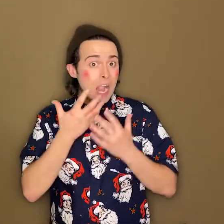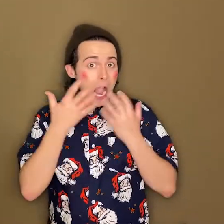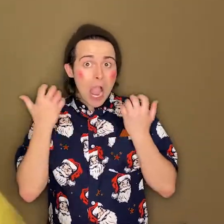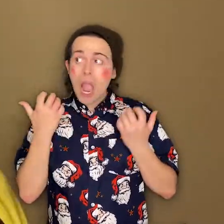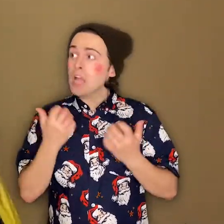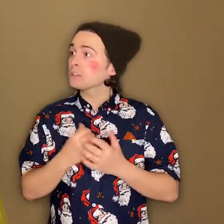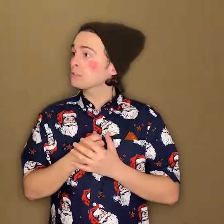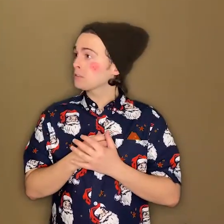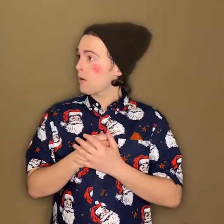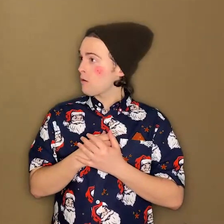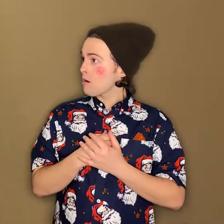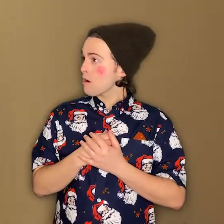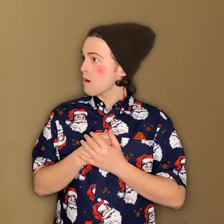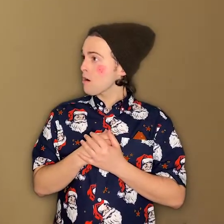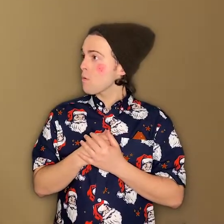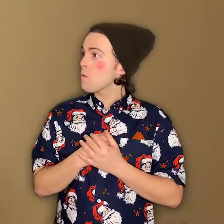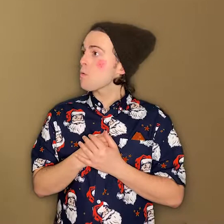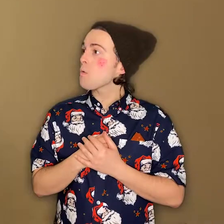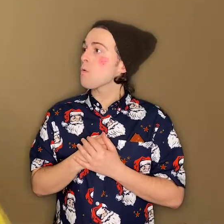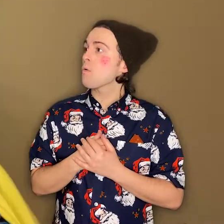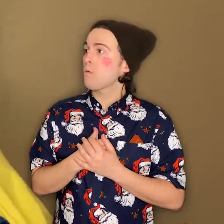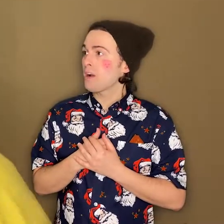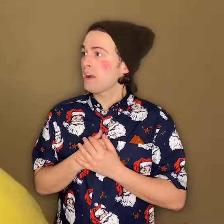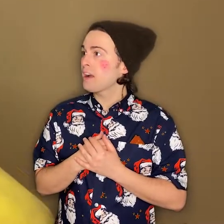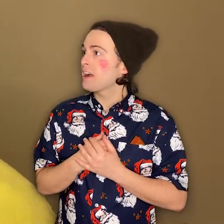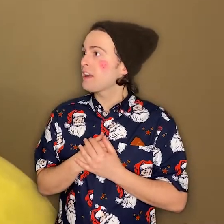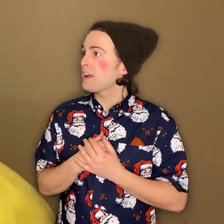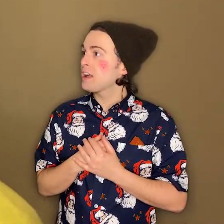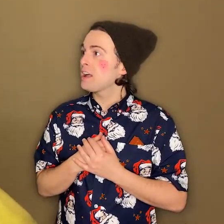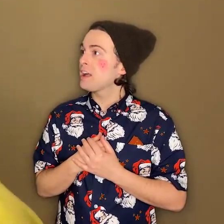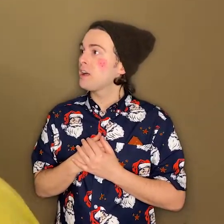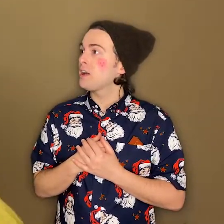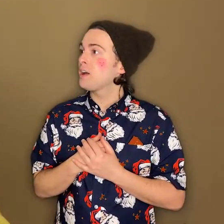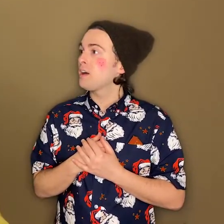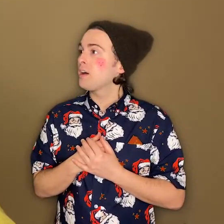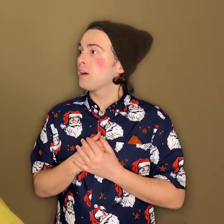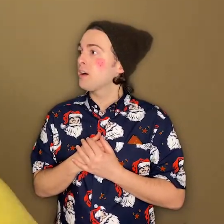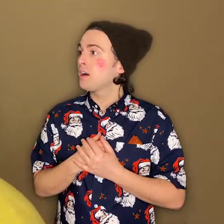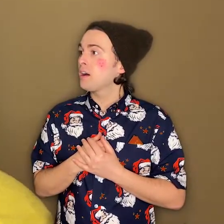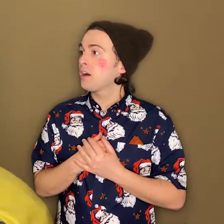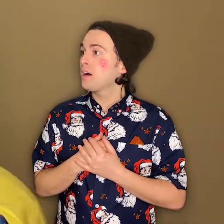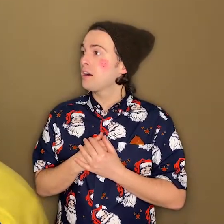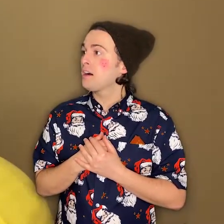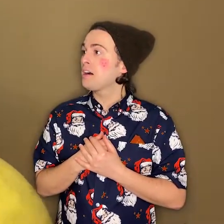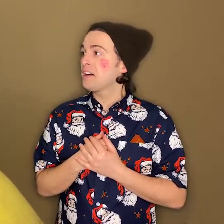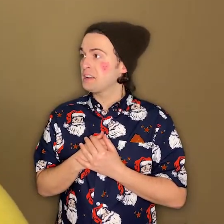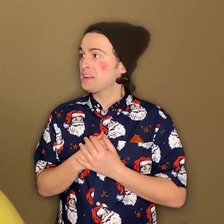I mean, it did run up the tree cause it was scared of me, so… I just walked away and it came back down on its own.